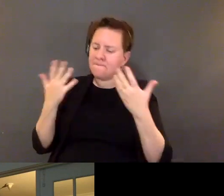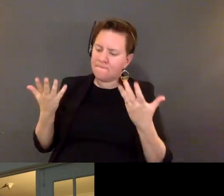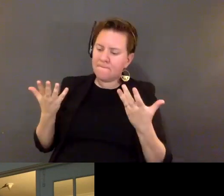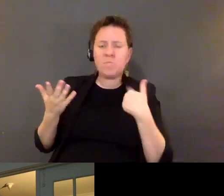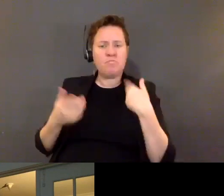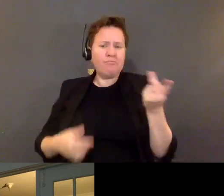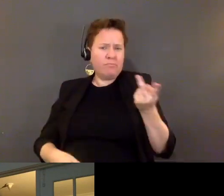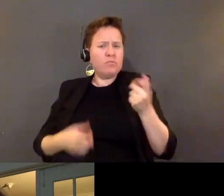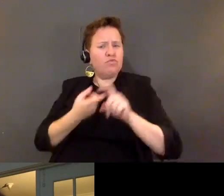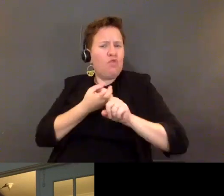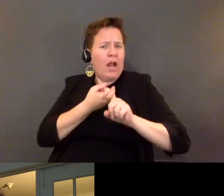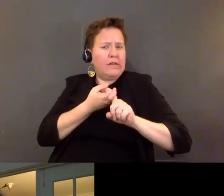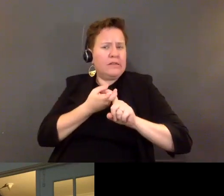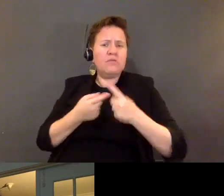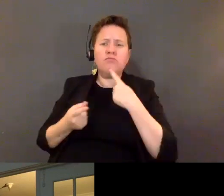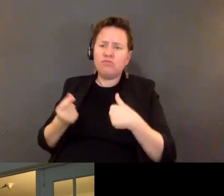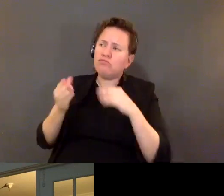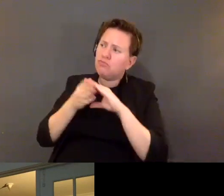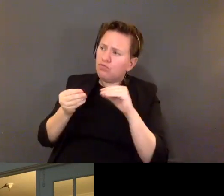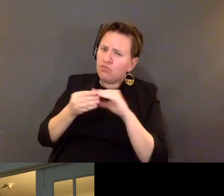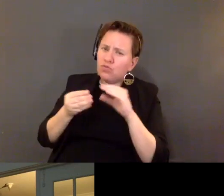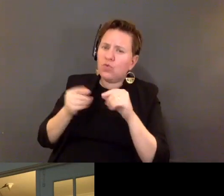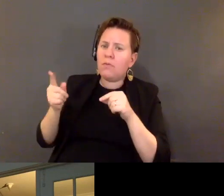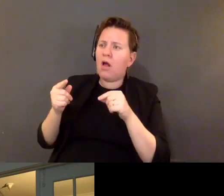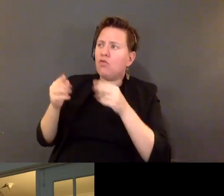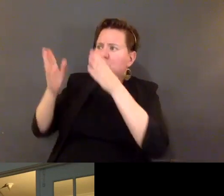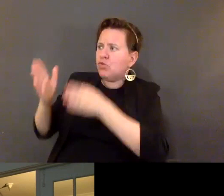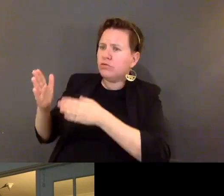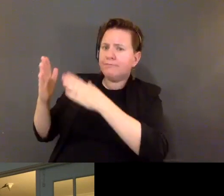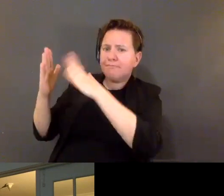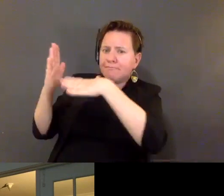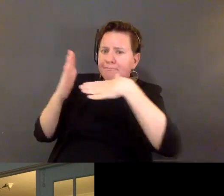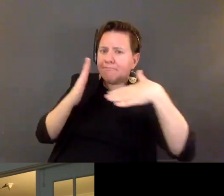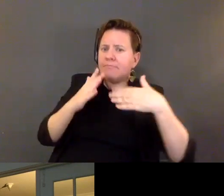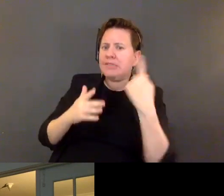because you tell me the stories because something in day to day conversation has